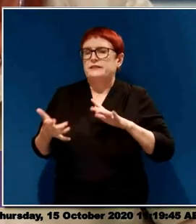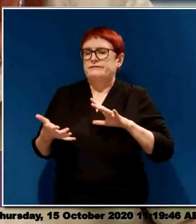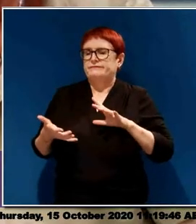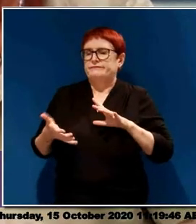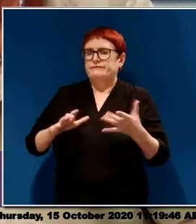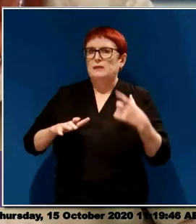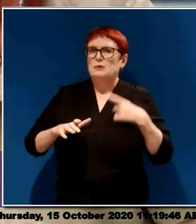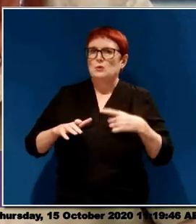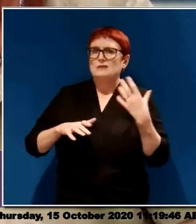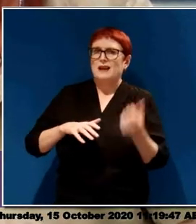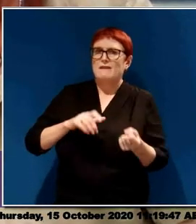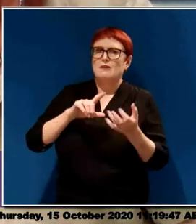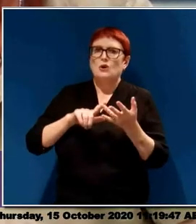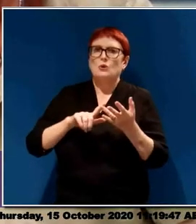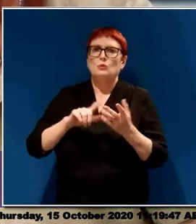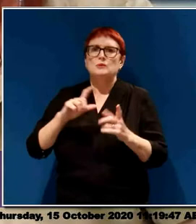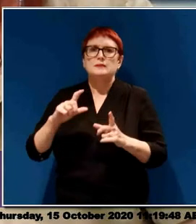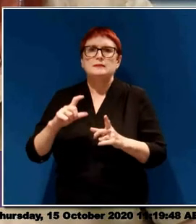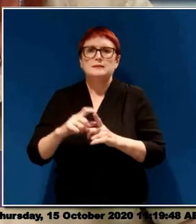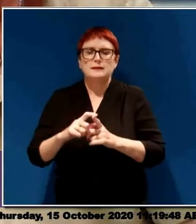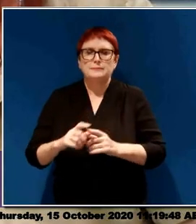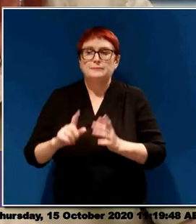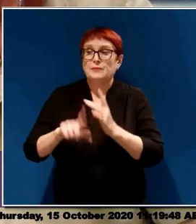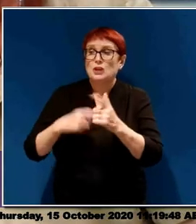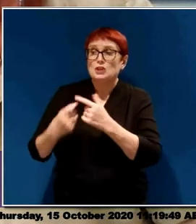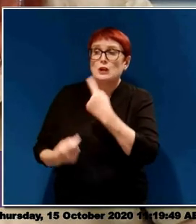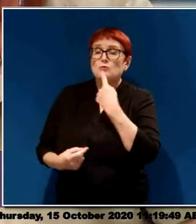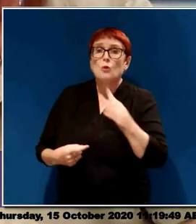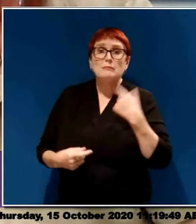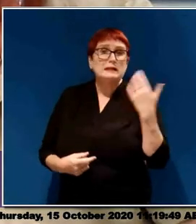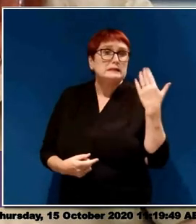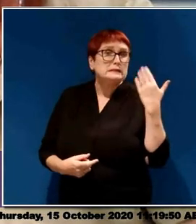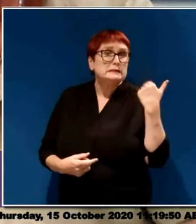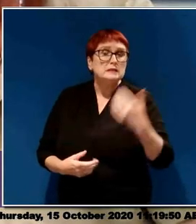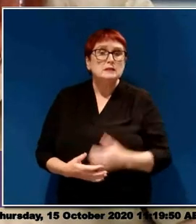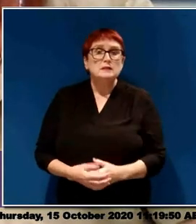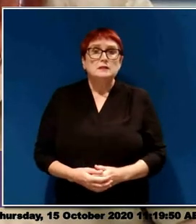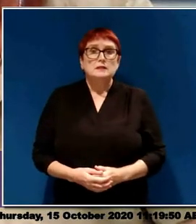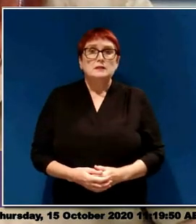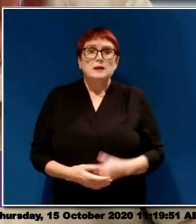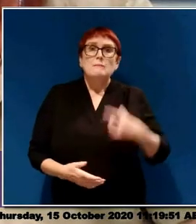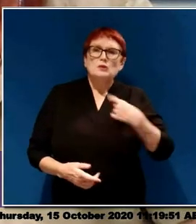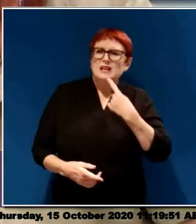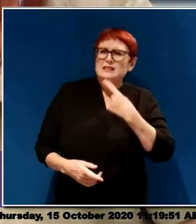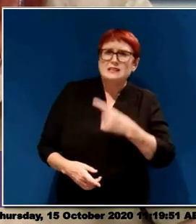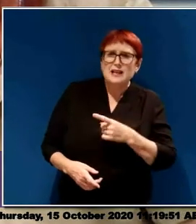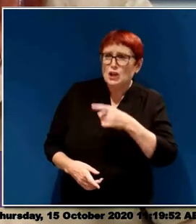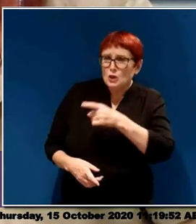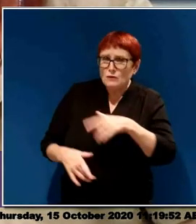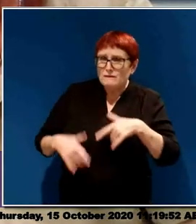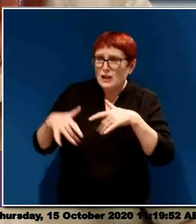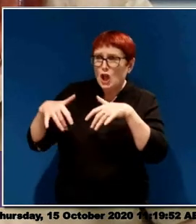He said to me the other day that, you know, because I say "You must be so lonely, Jack", he said, "I'm so used to being alone